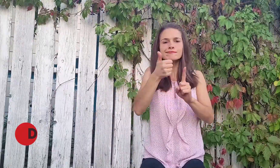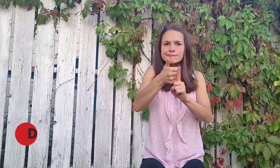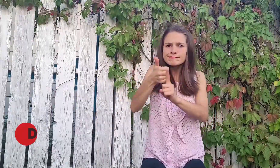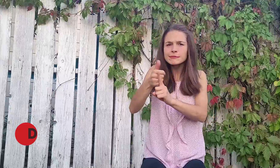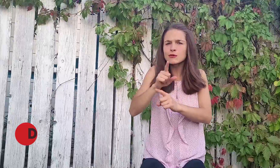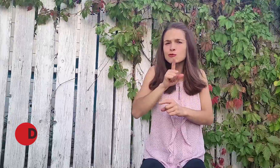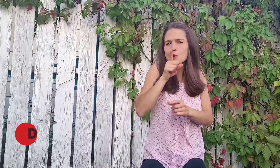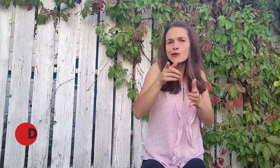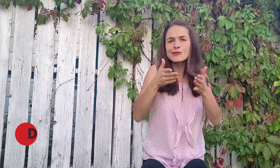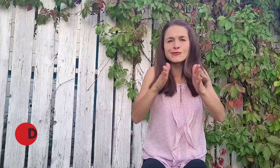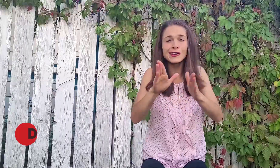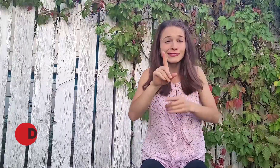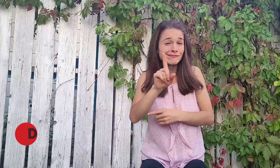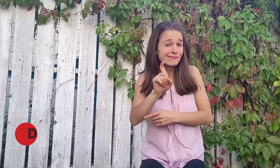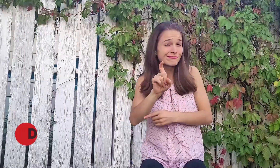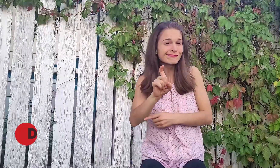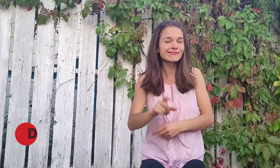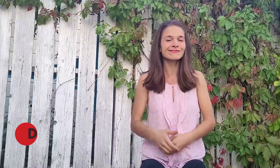CODAs in a realistic way?